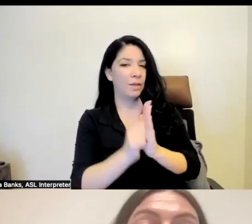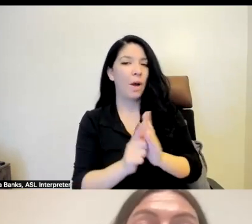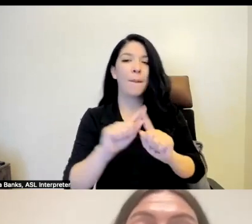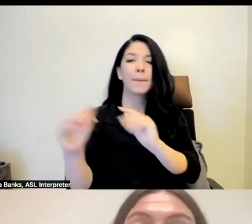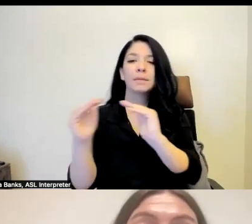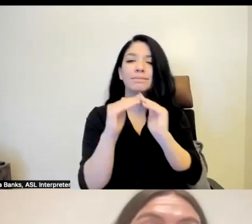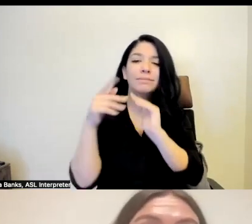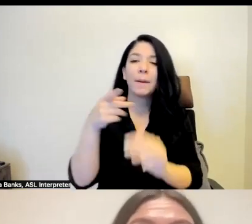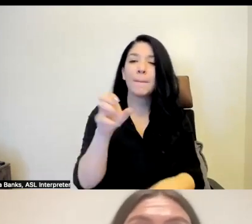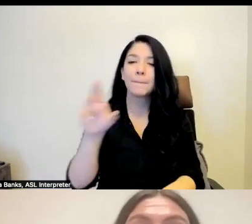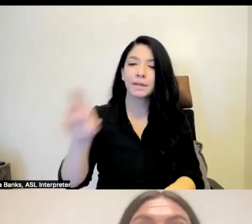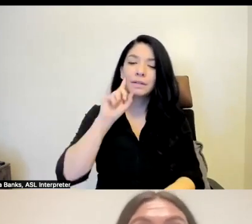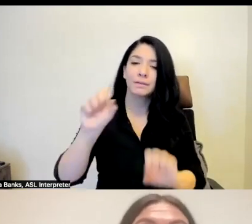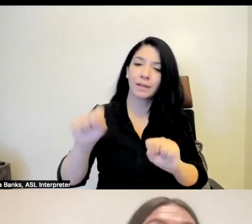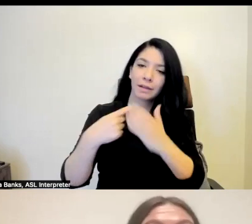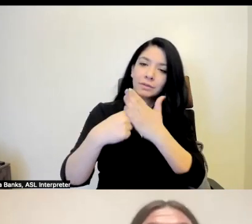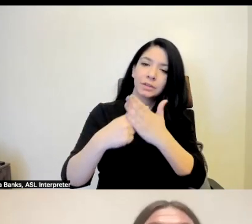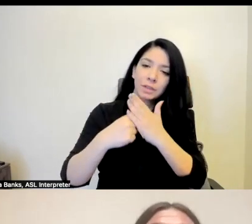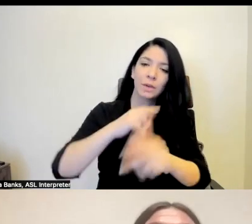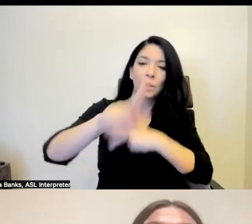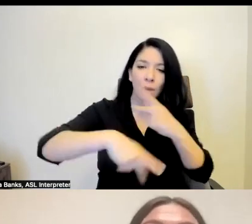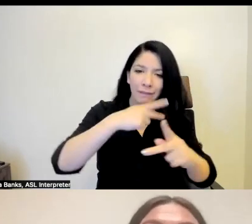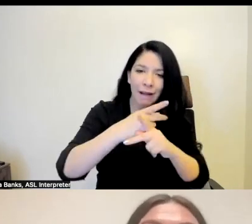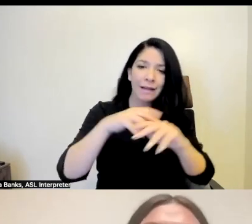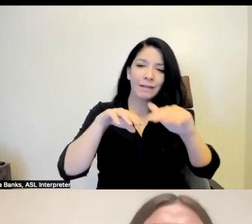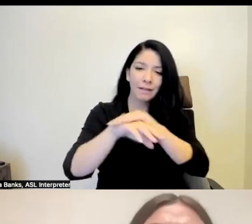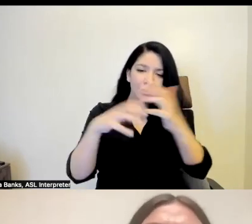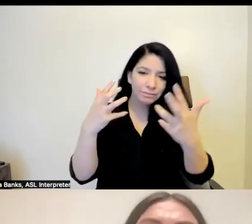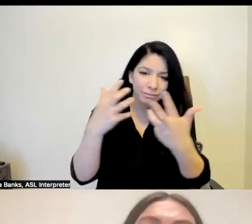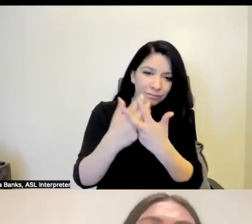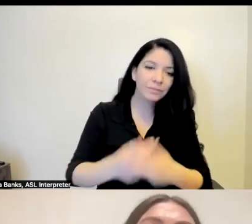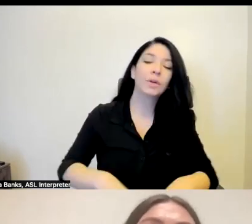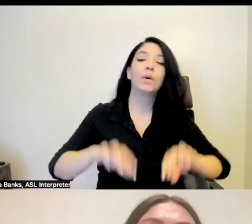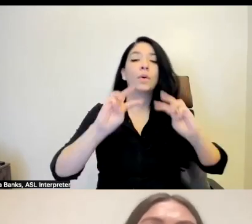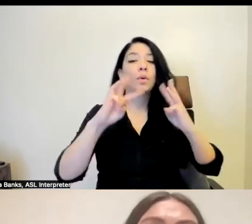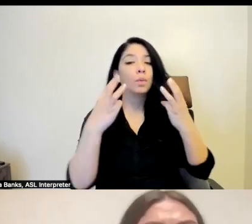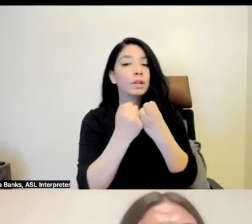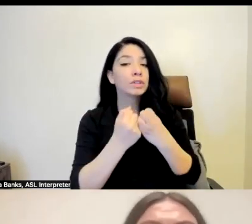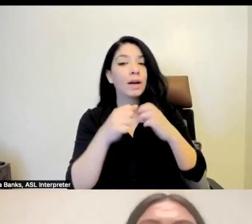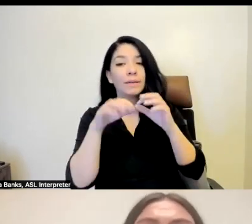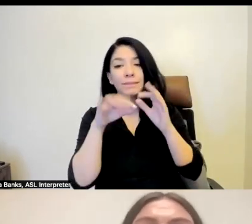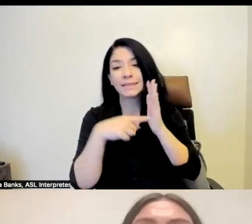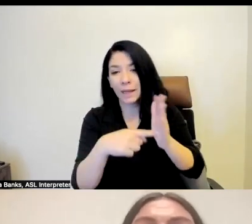reasonable accommodations, workshop or brainstorm together some simple language, share experiences,